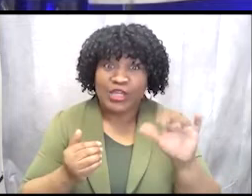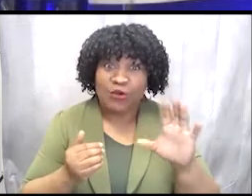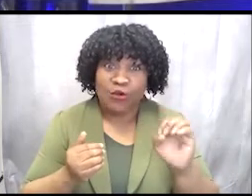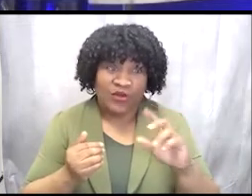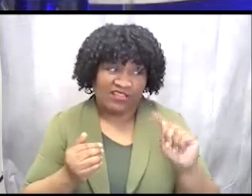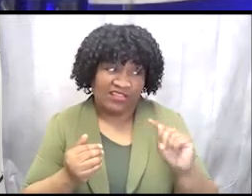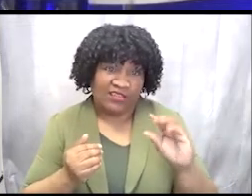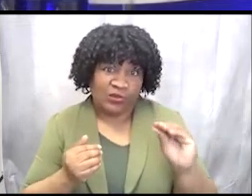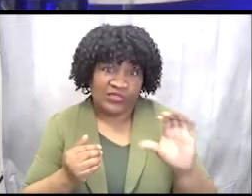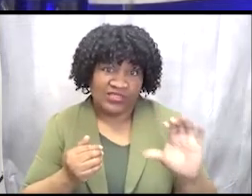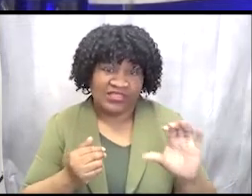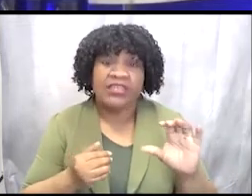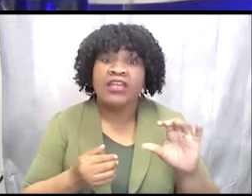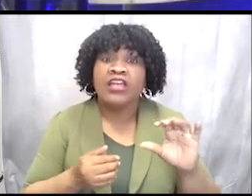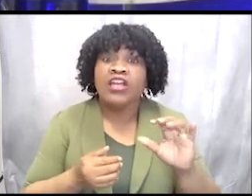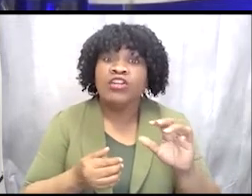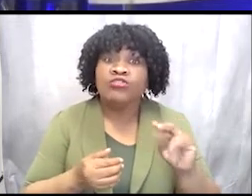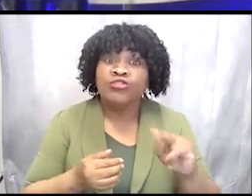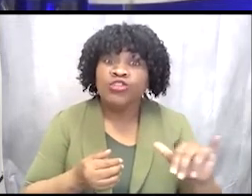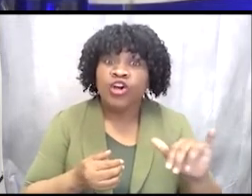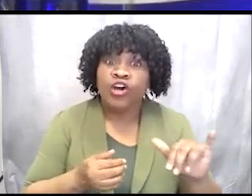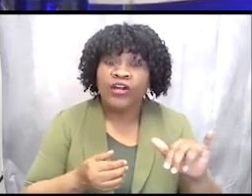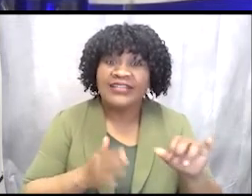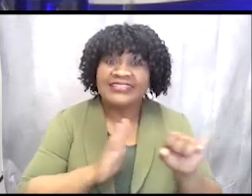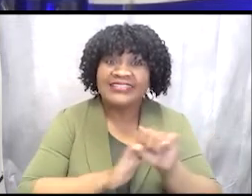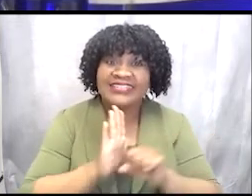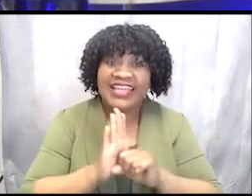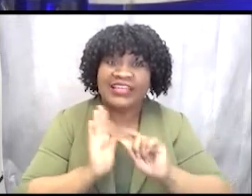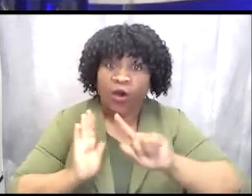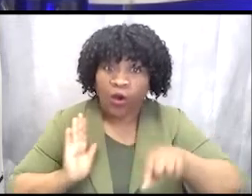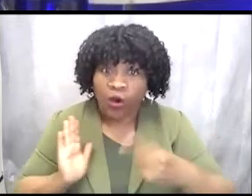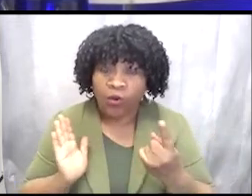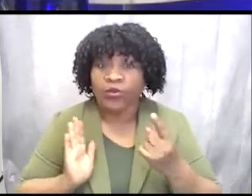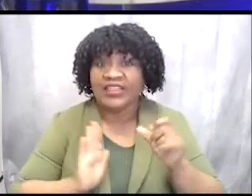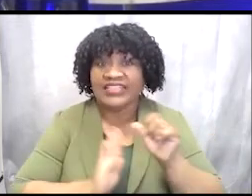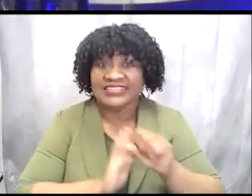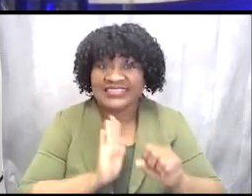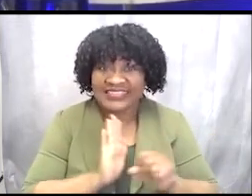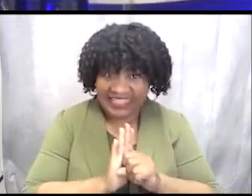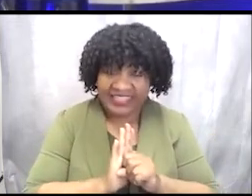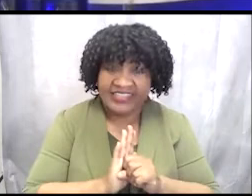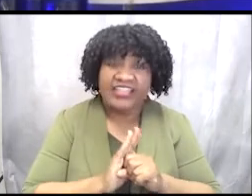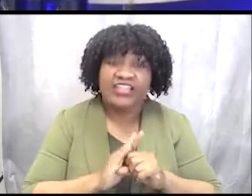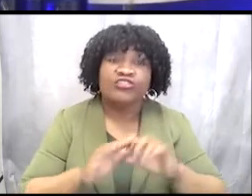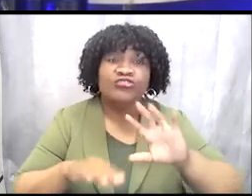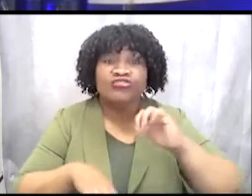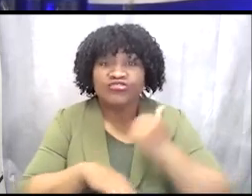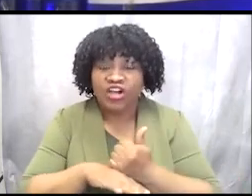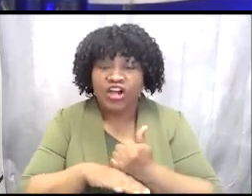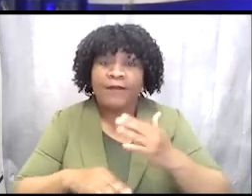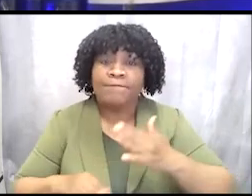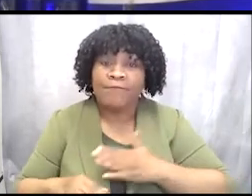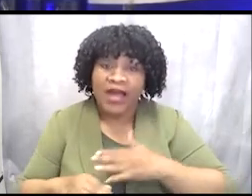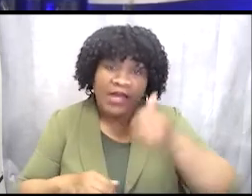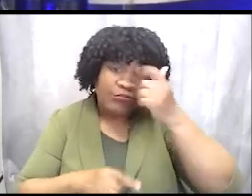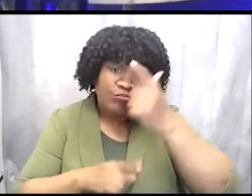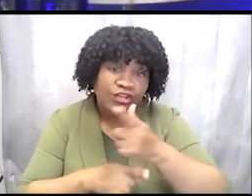is because New York State remains the only state to enact My Brother's Keeper in the state law with a budget.